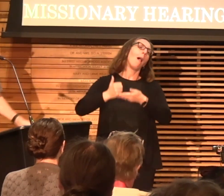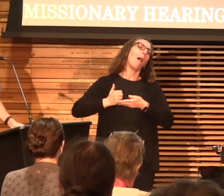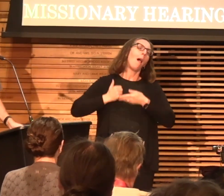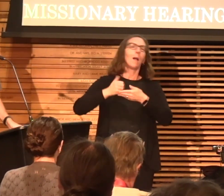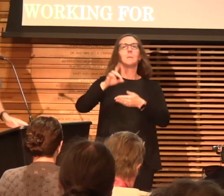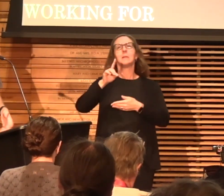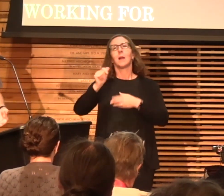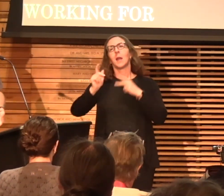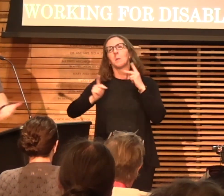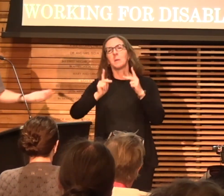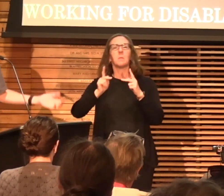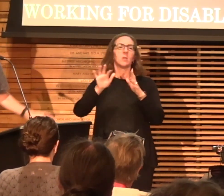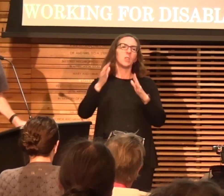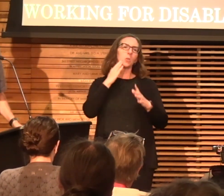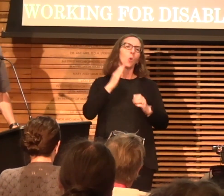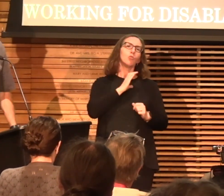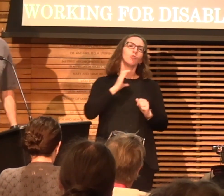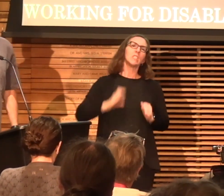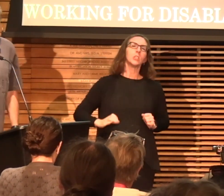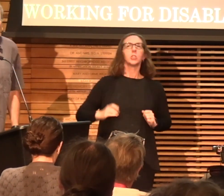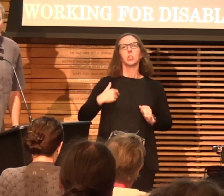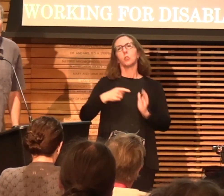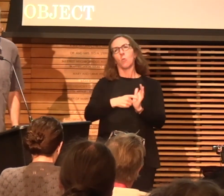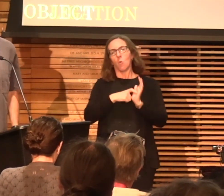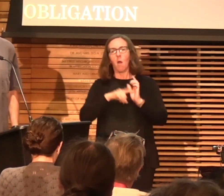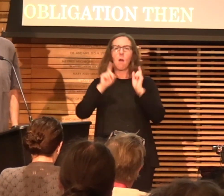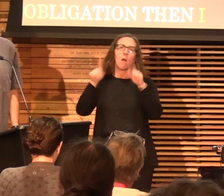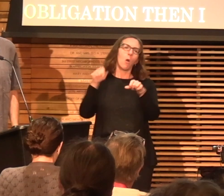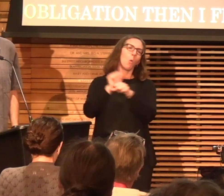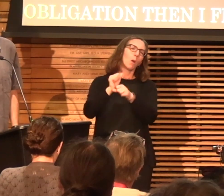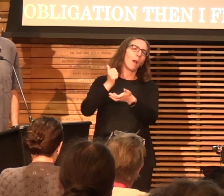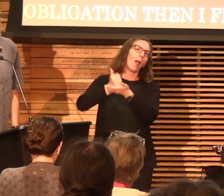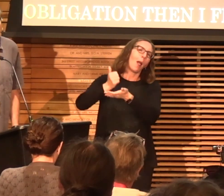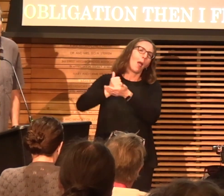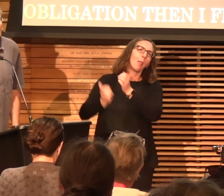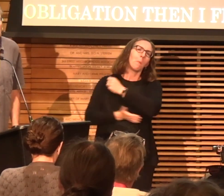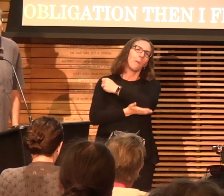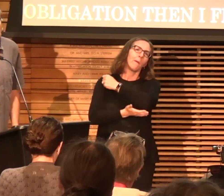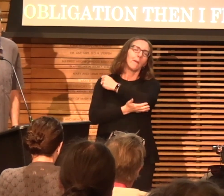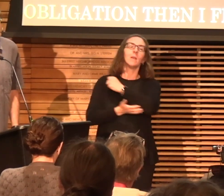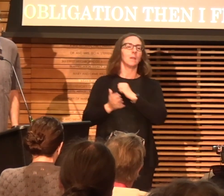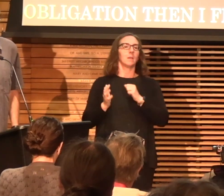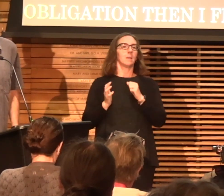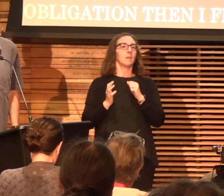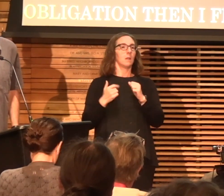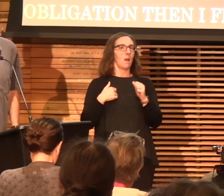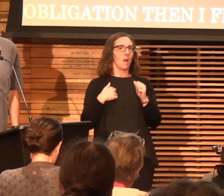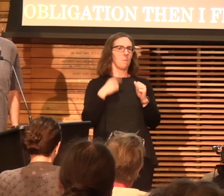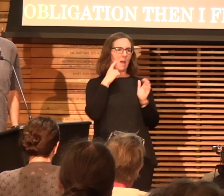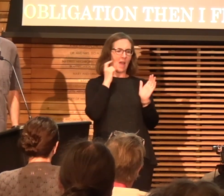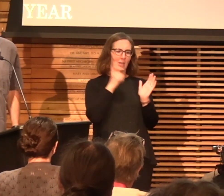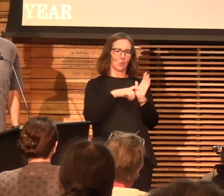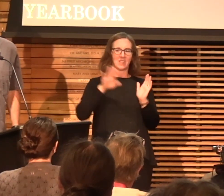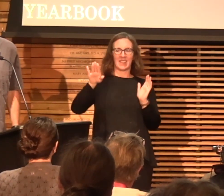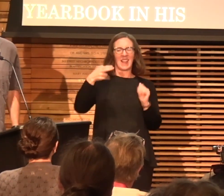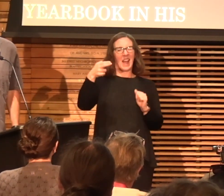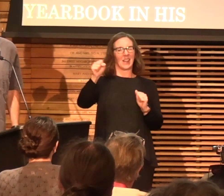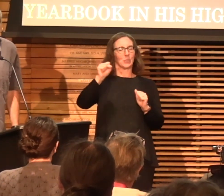out of a Christian obligation. Then I find a notation in his yearbook, in his high school yearbook,